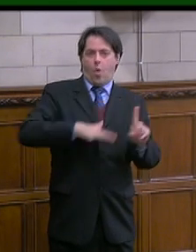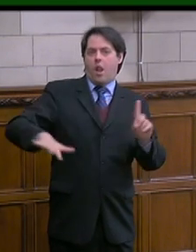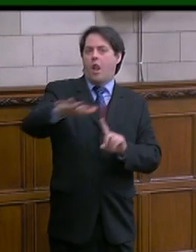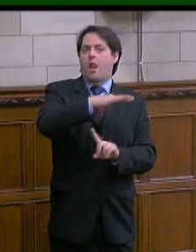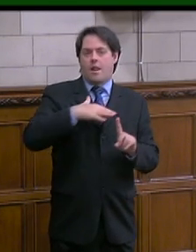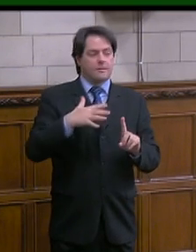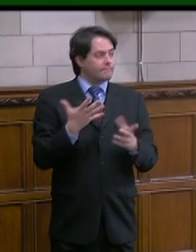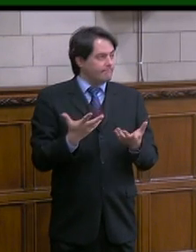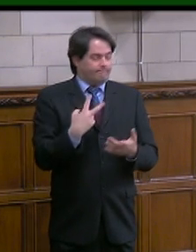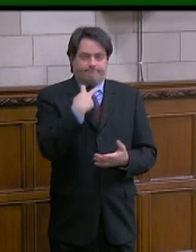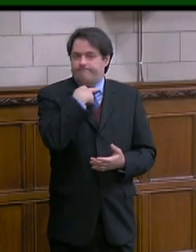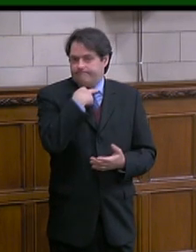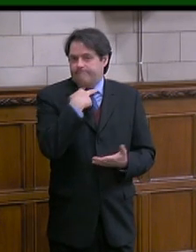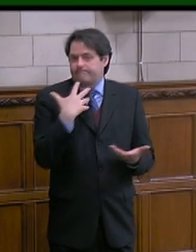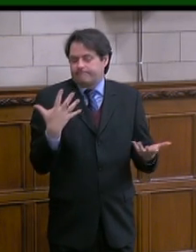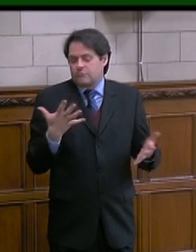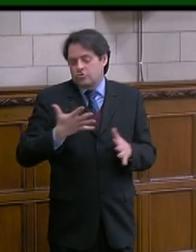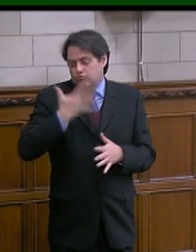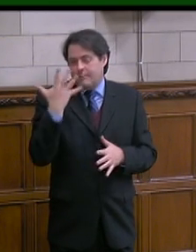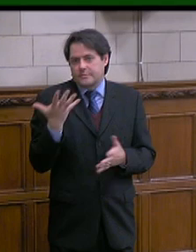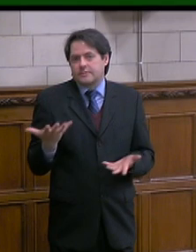That is a shame. Nick Gibb: The hon.